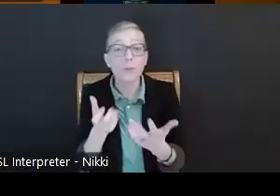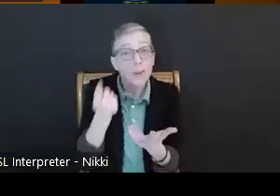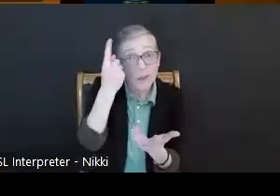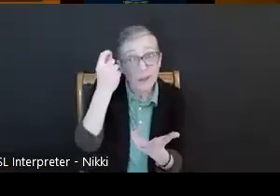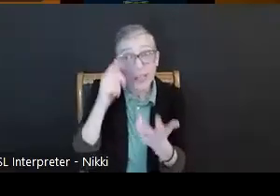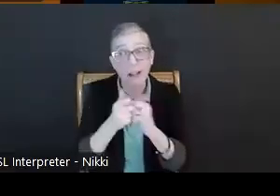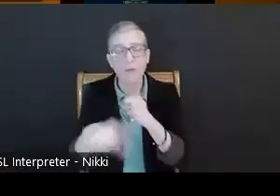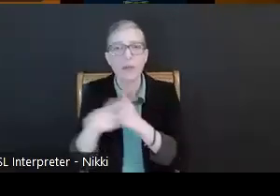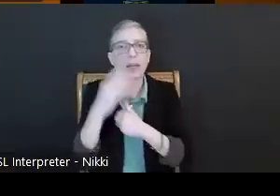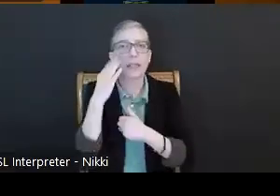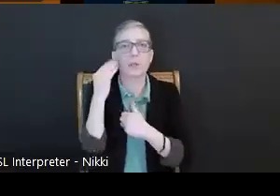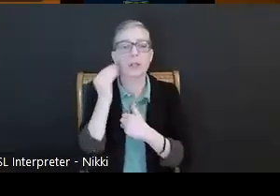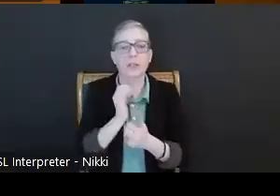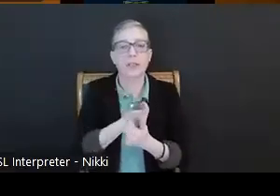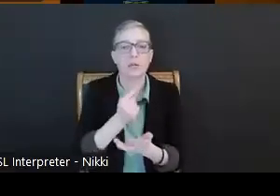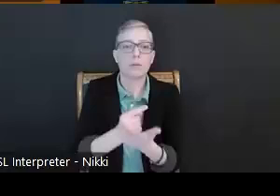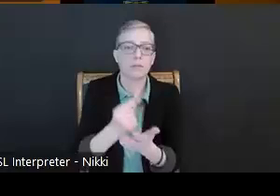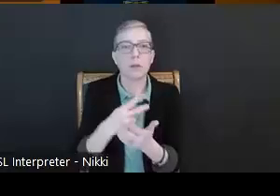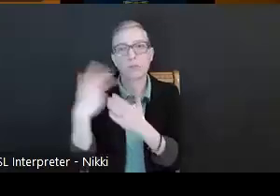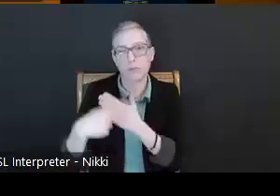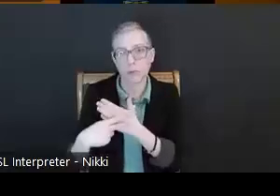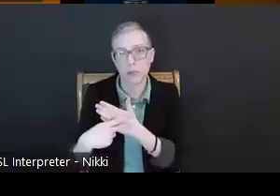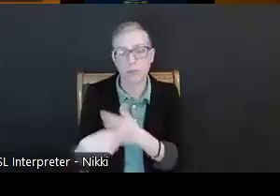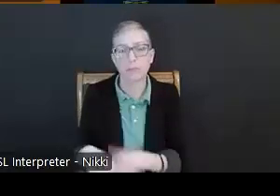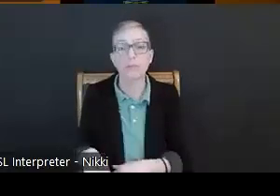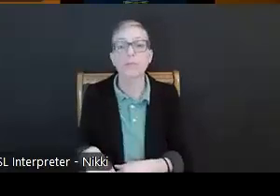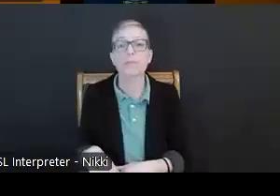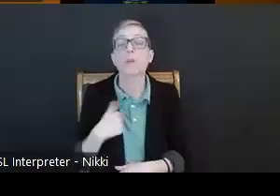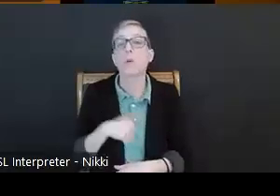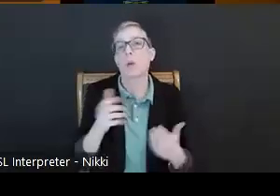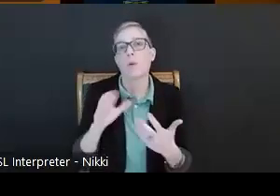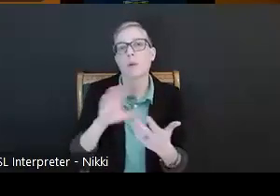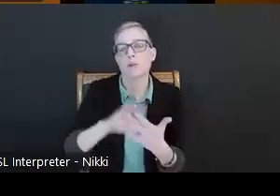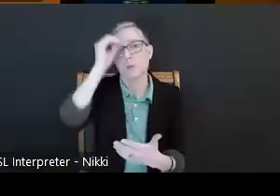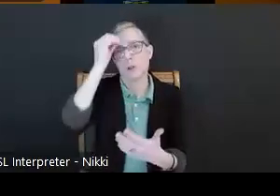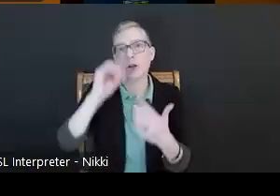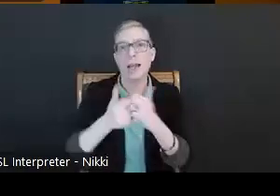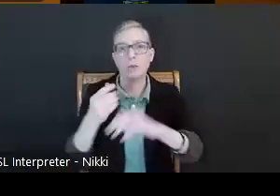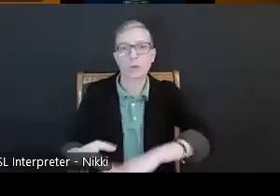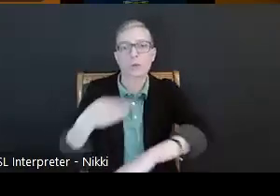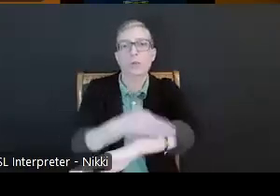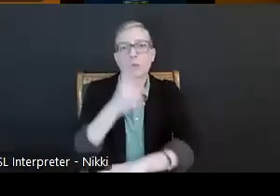the next step that we take uh with the study uh maybe tailor the intervention even further for